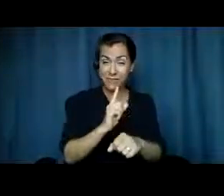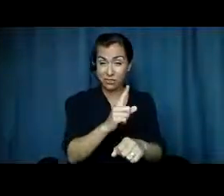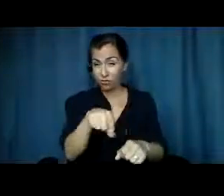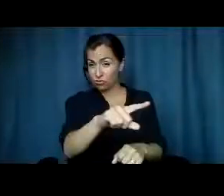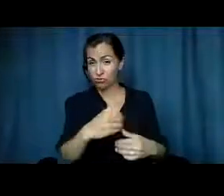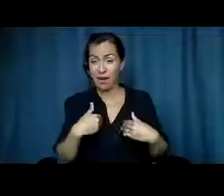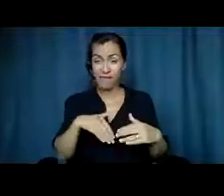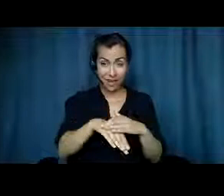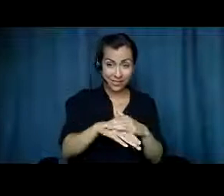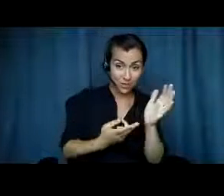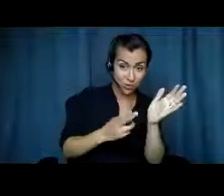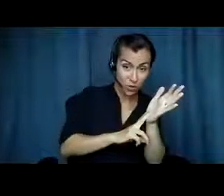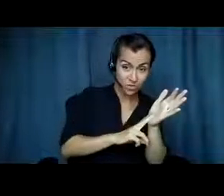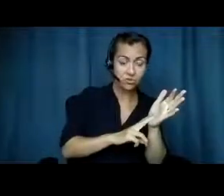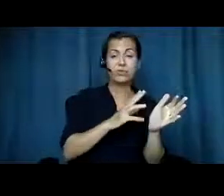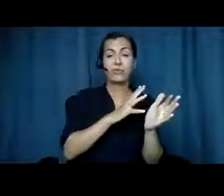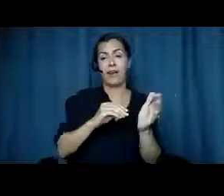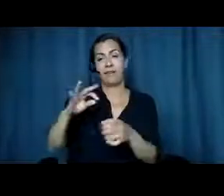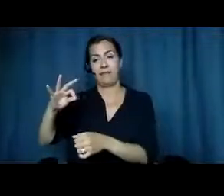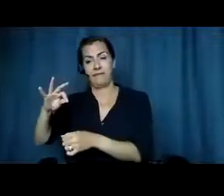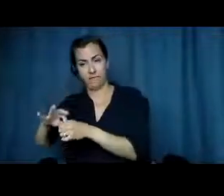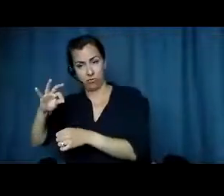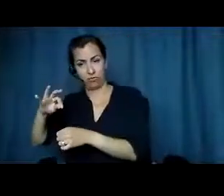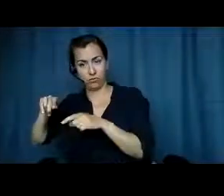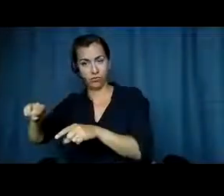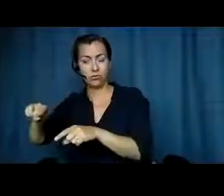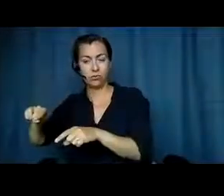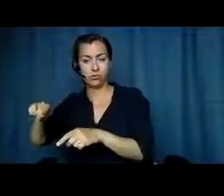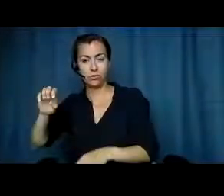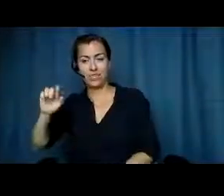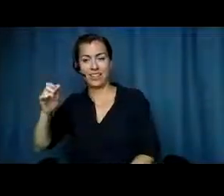one in five Americans have a disability according to the U.S. Census.